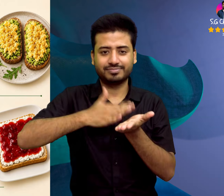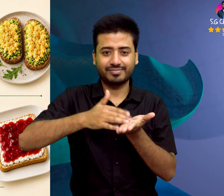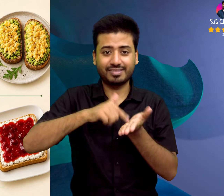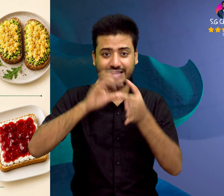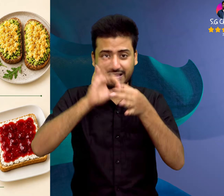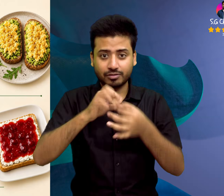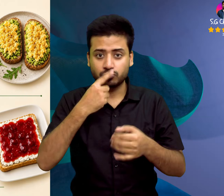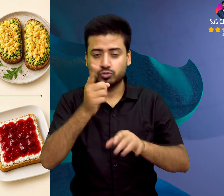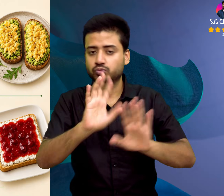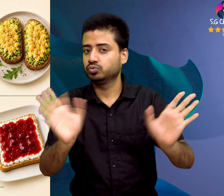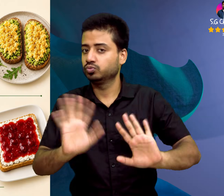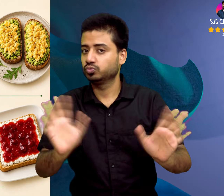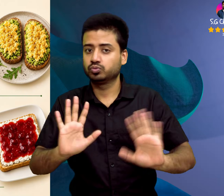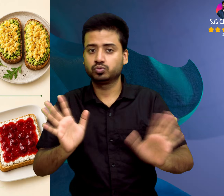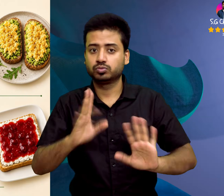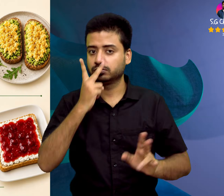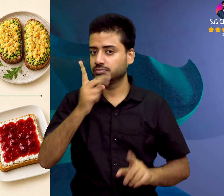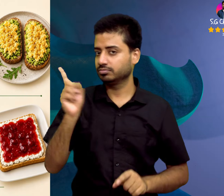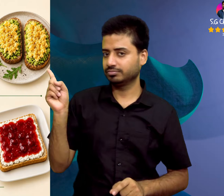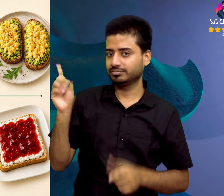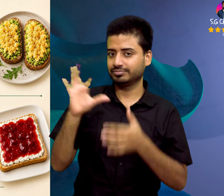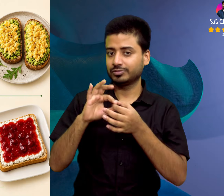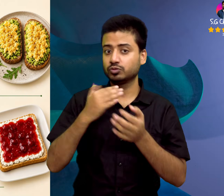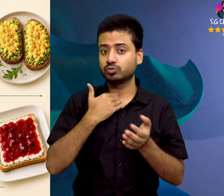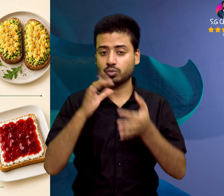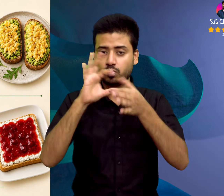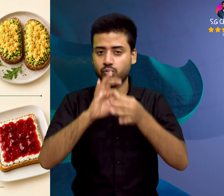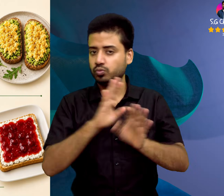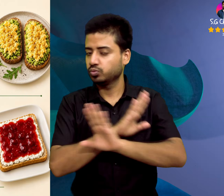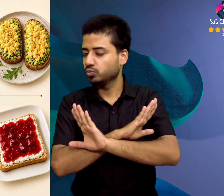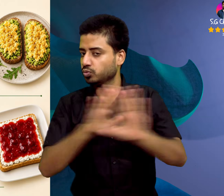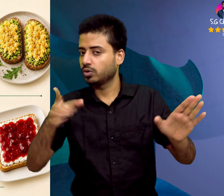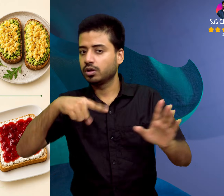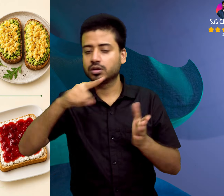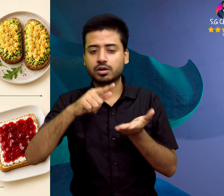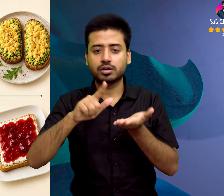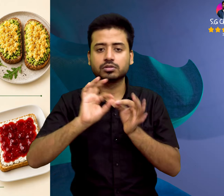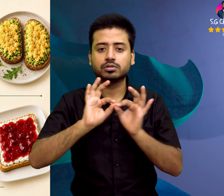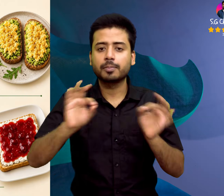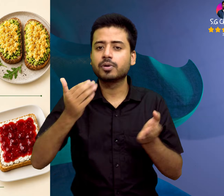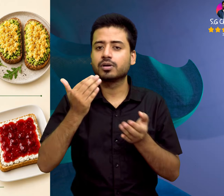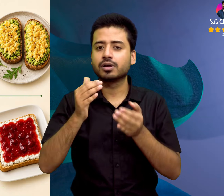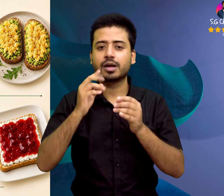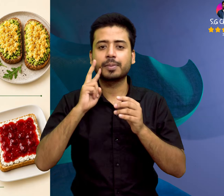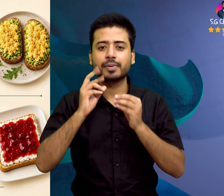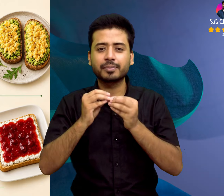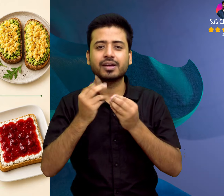quantities of exogenous fats. This drastically increases the caloric density of the meal without